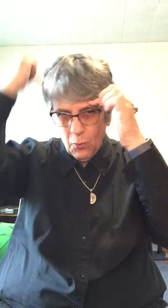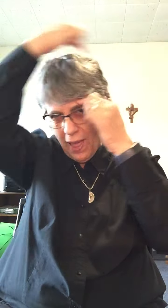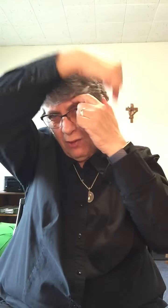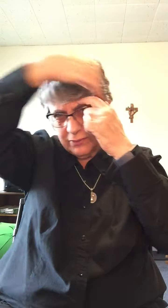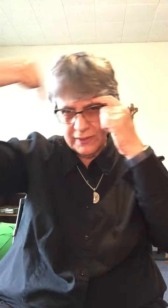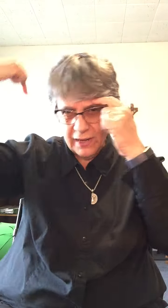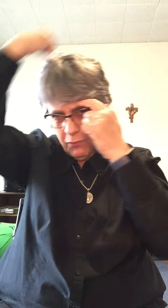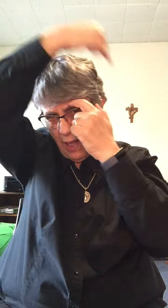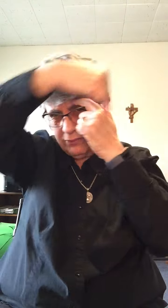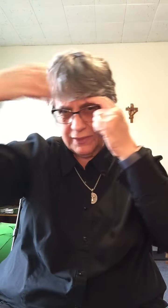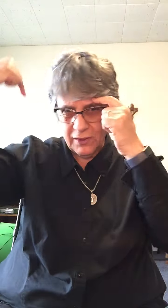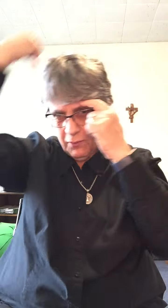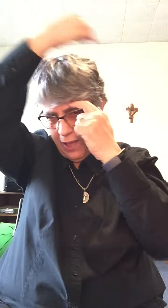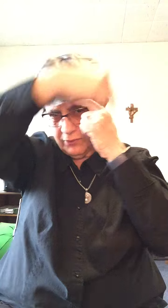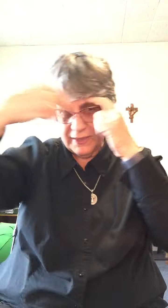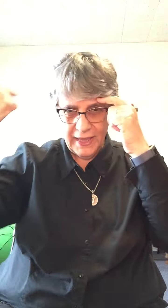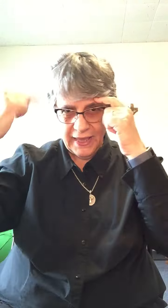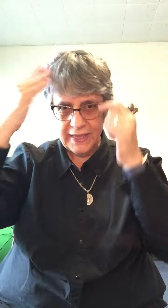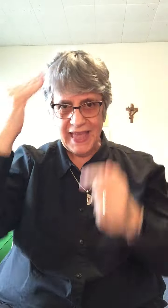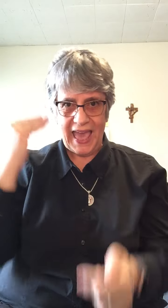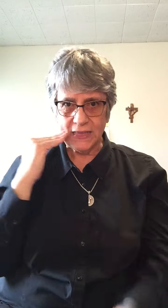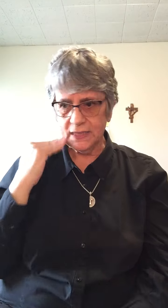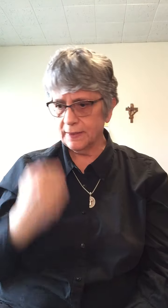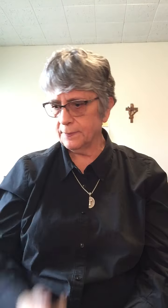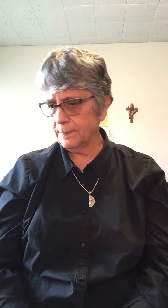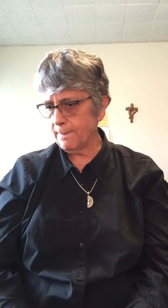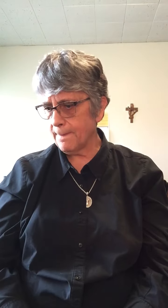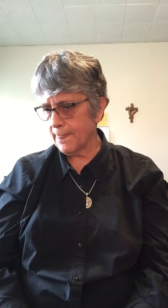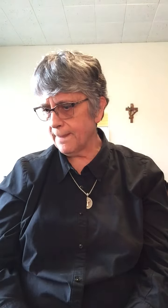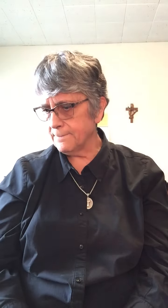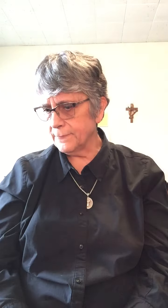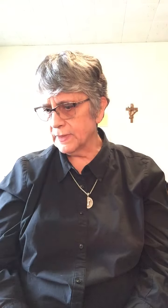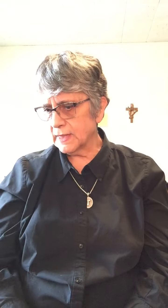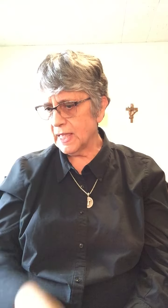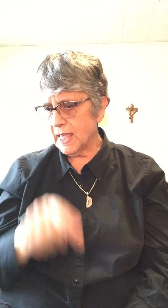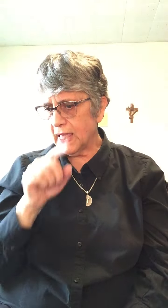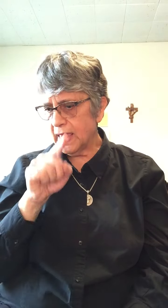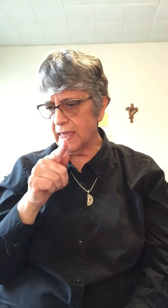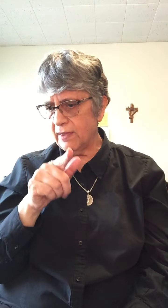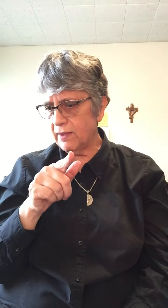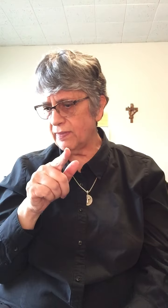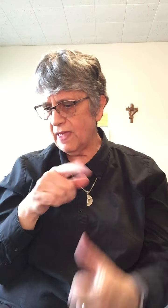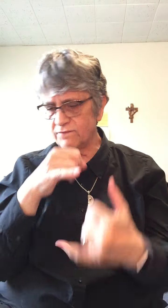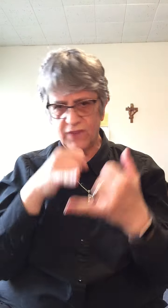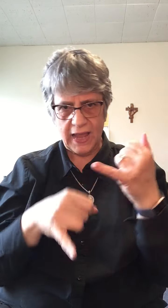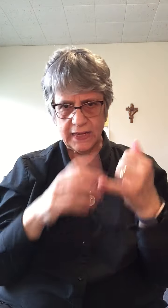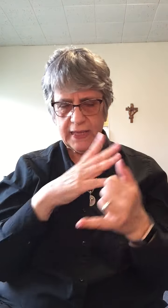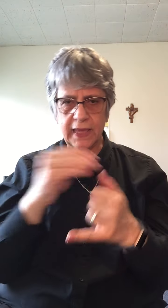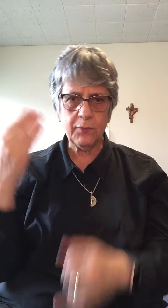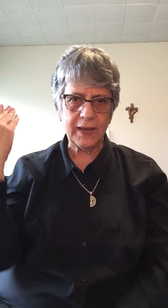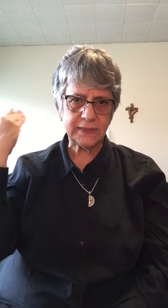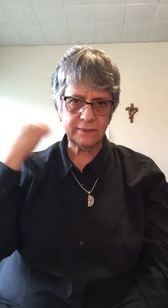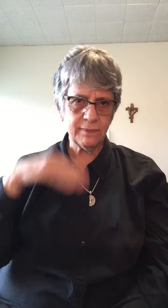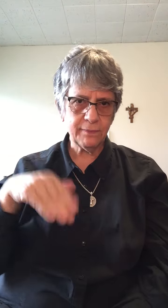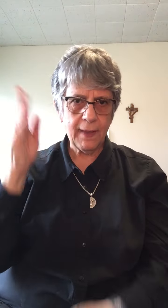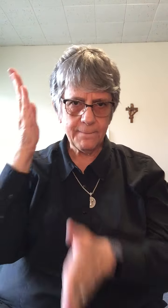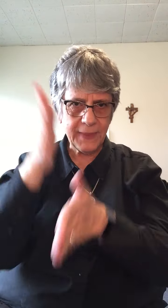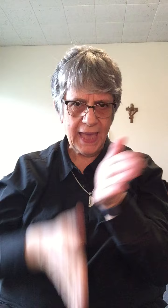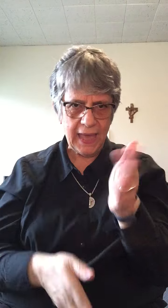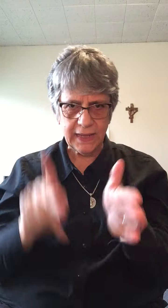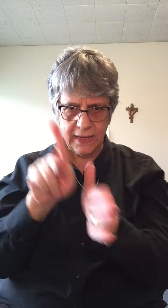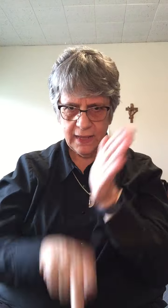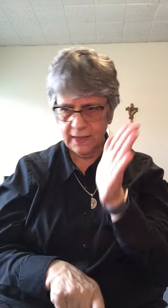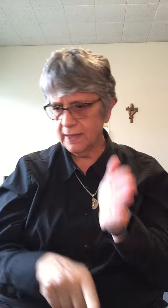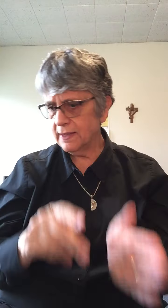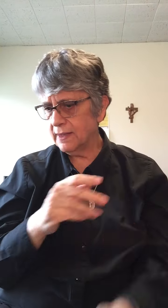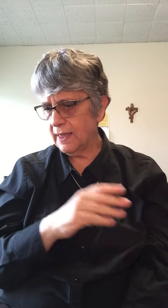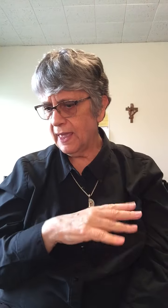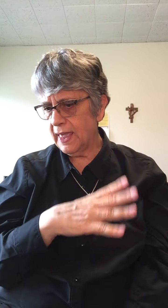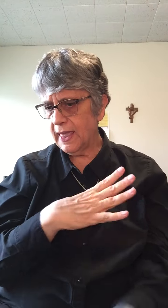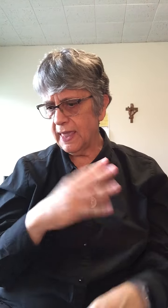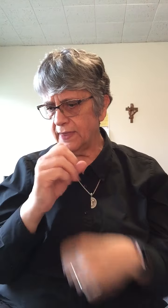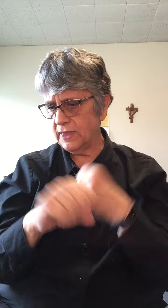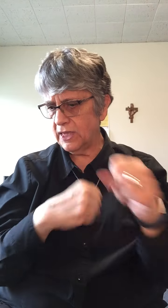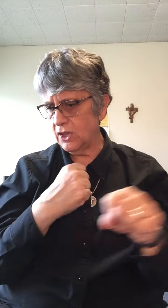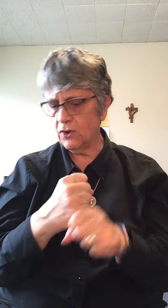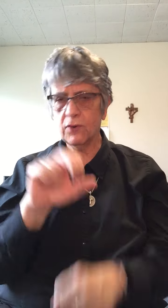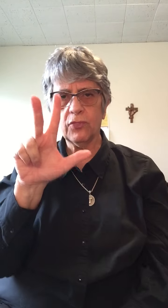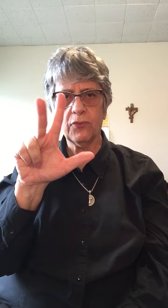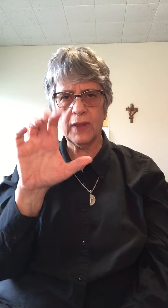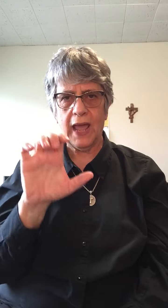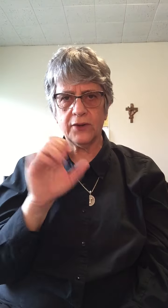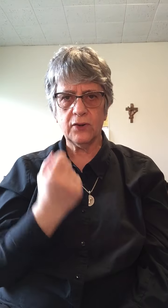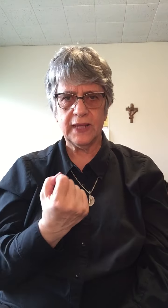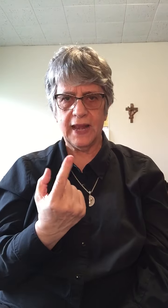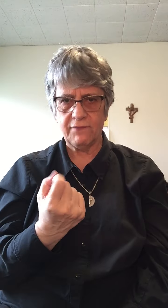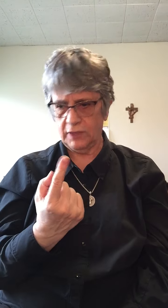around and around and around his head. He and then finally he was beheaded in the year 311.